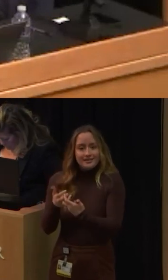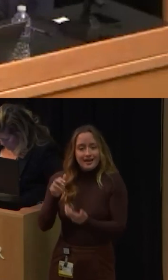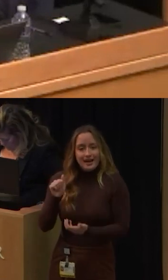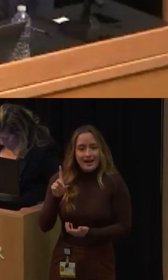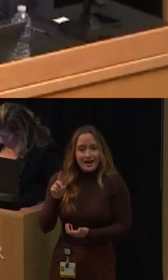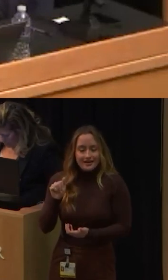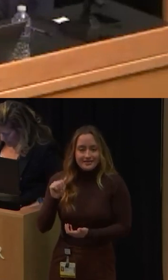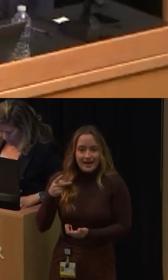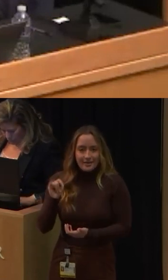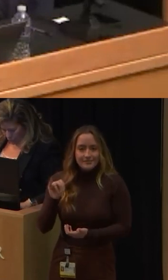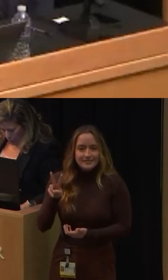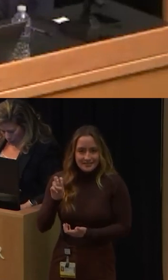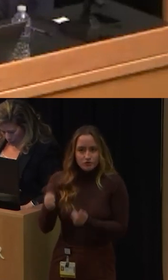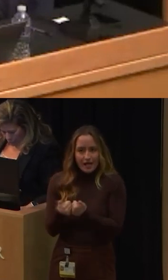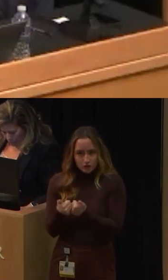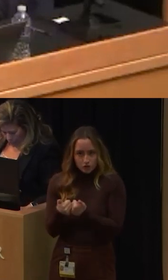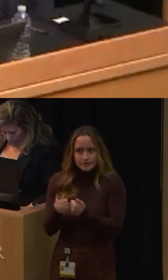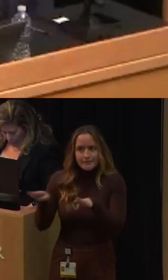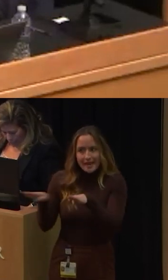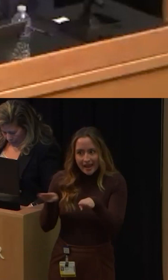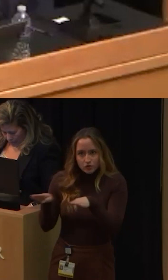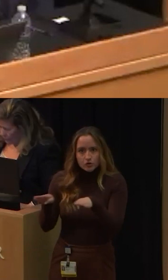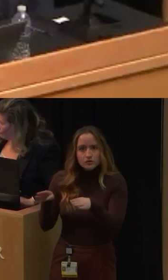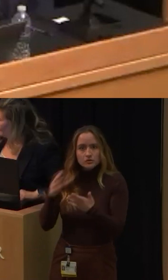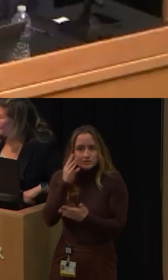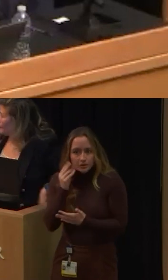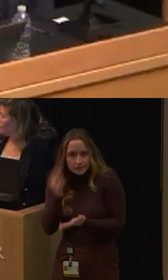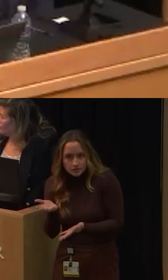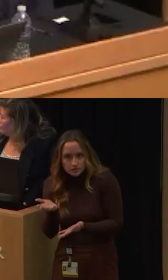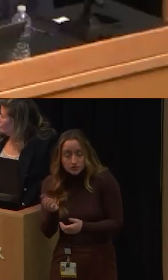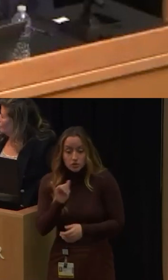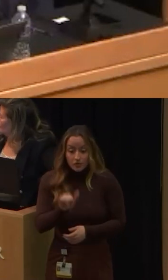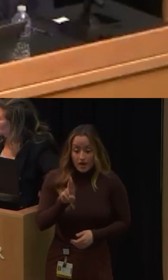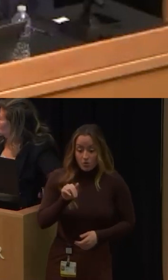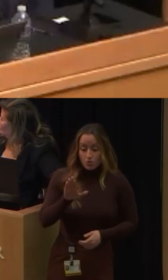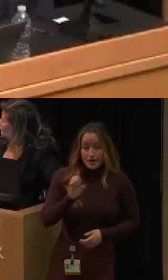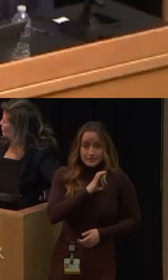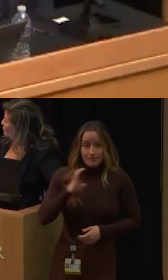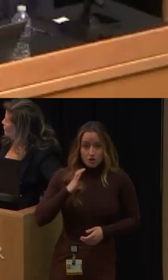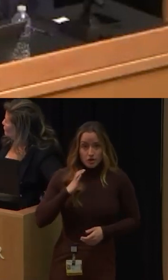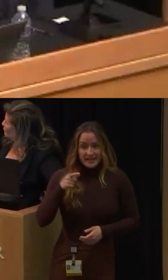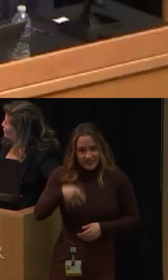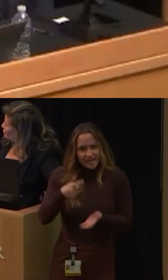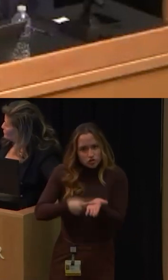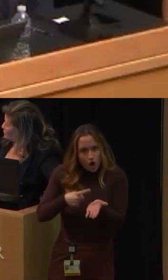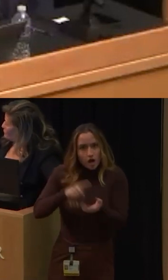to thought, attitudes, and behaviors. What the RASE commission did was they talked about the technical solutions